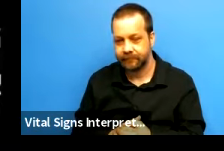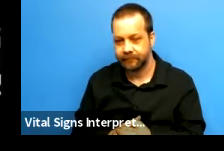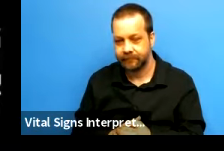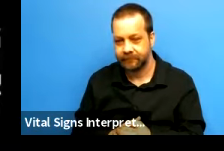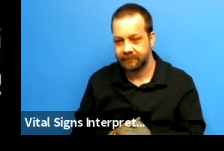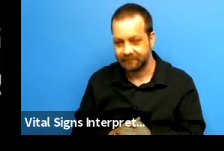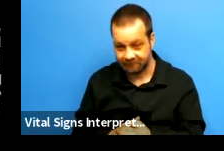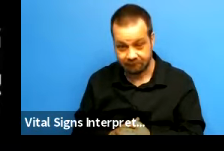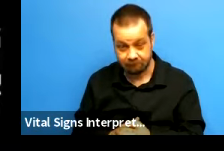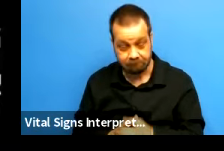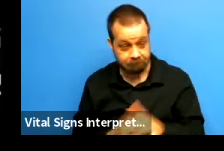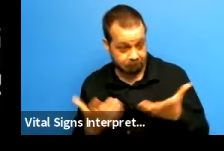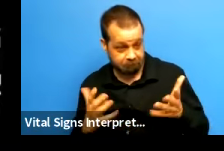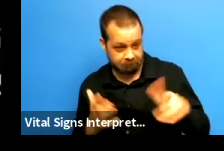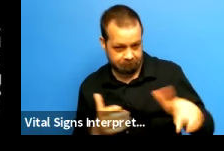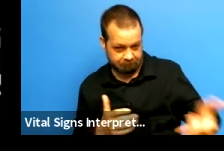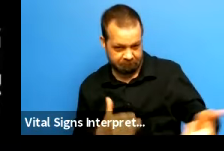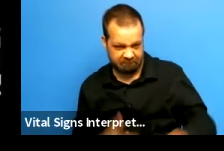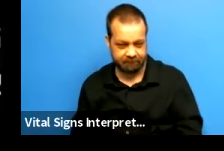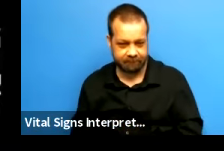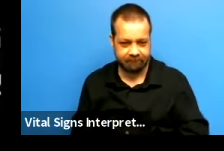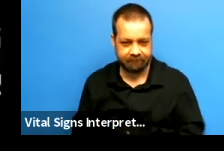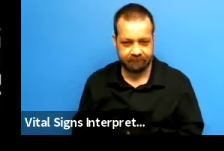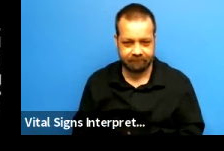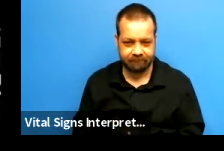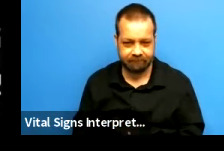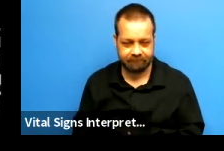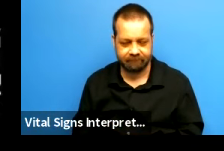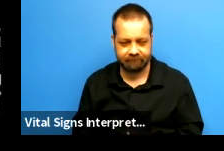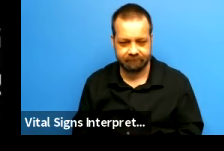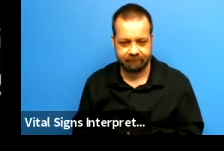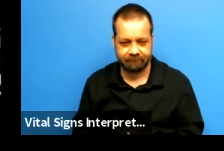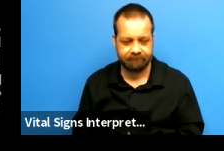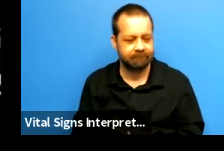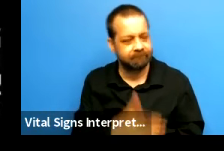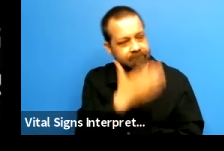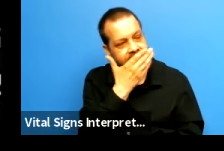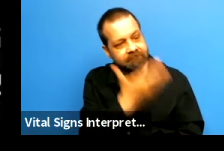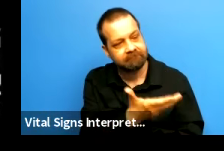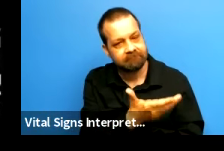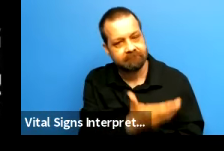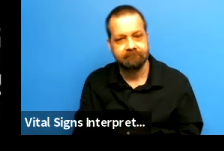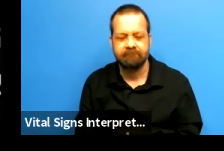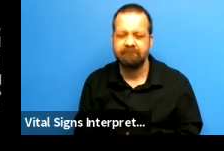Back to you. Carolyn Philips: Thank you so much. I appreciate that, Pam.